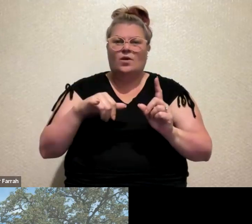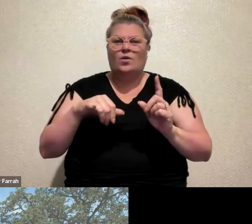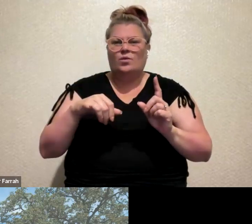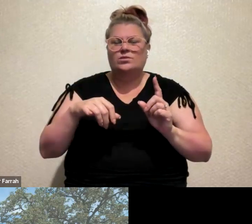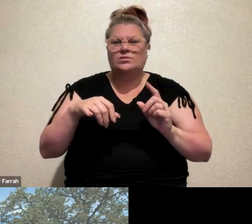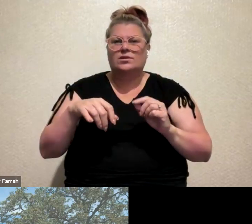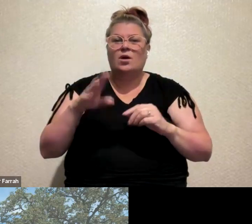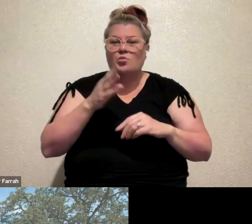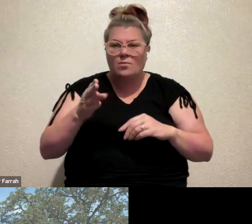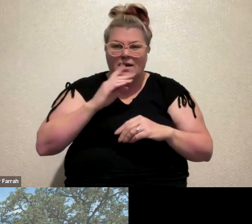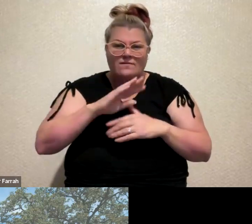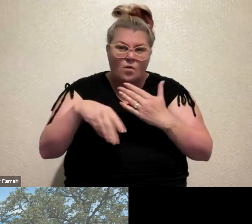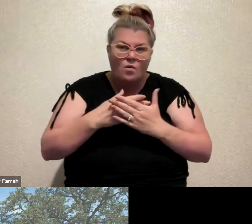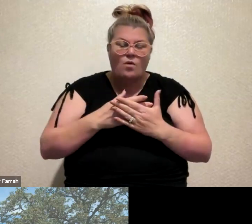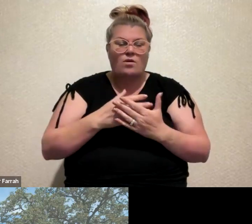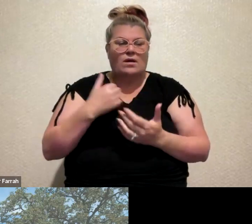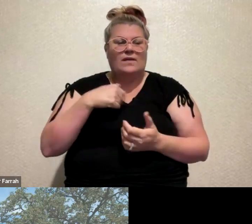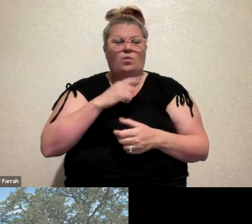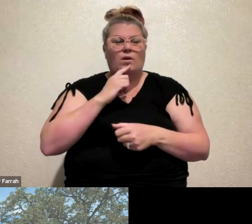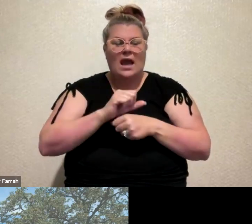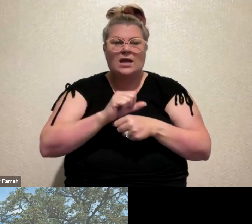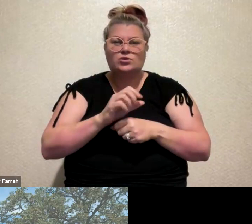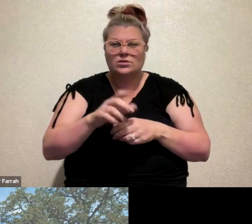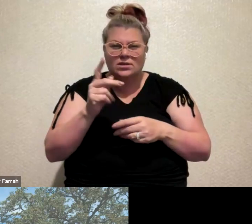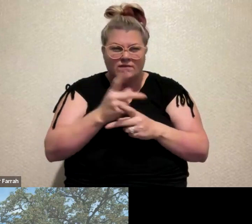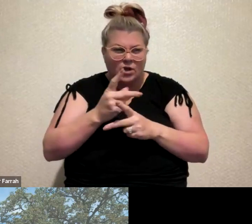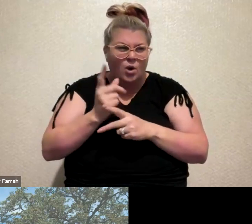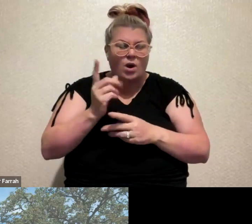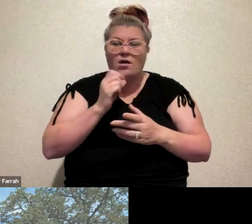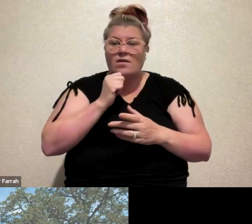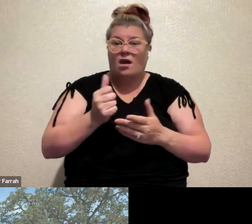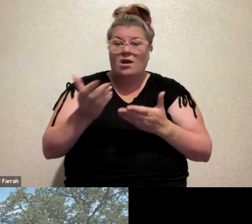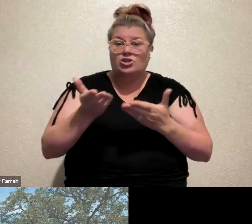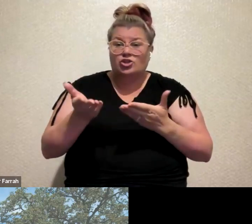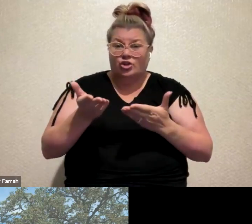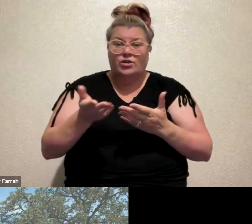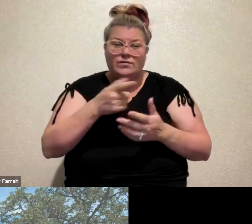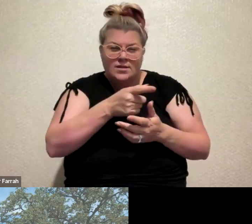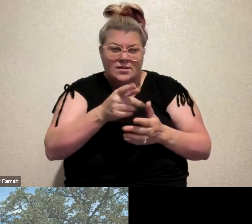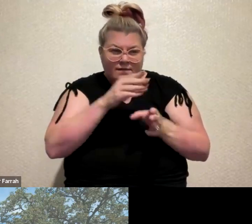actually count where the unserved are and focus in that direction. So we'll be sending comments out,